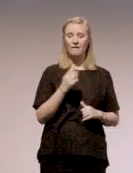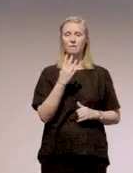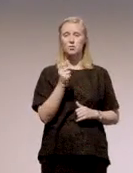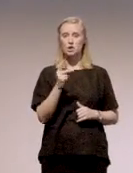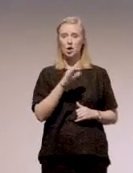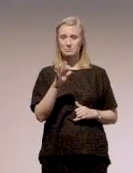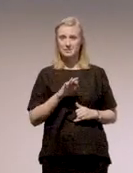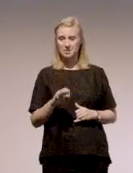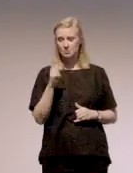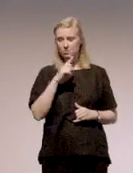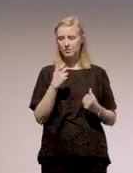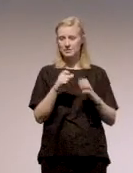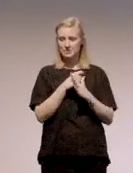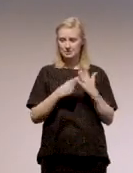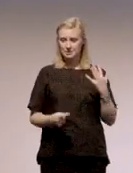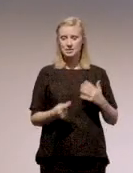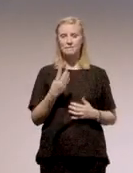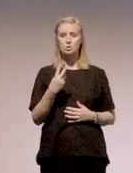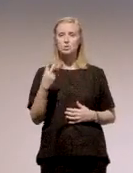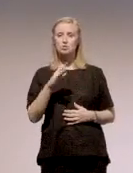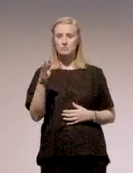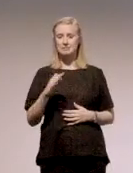42% low income South Australians